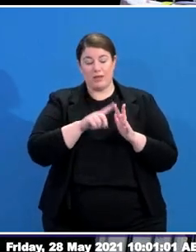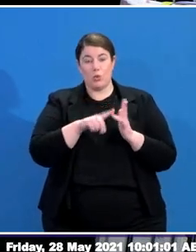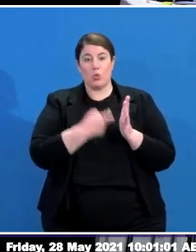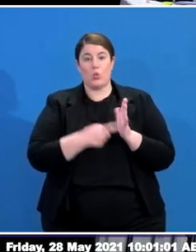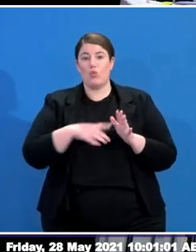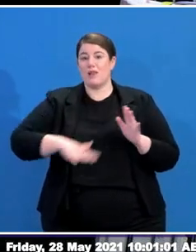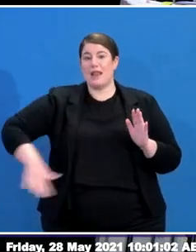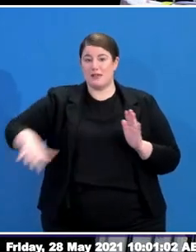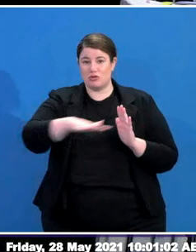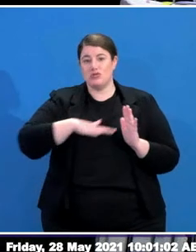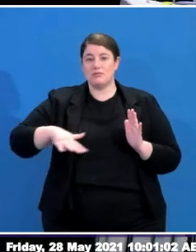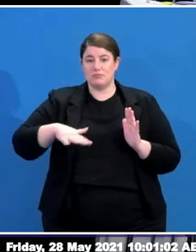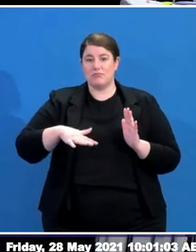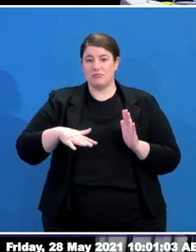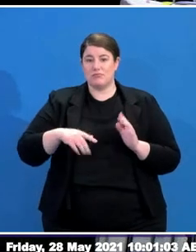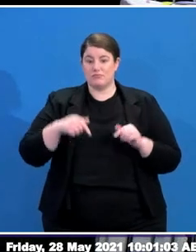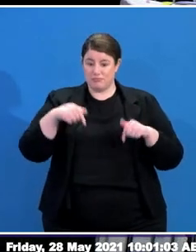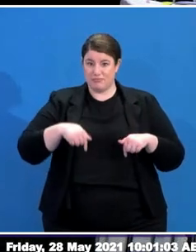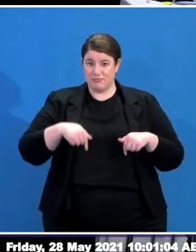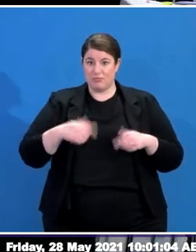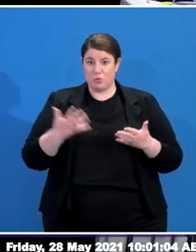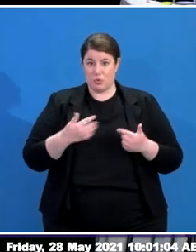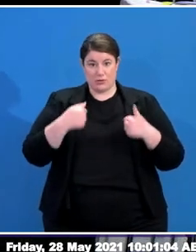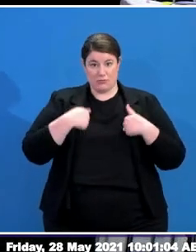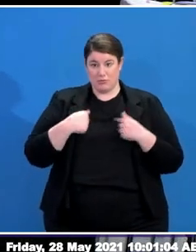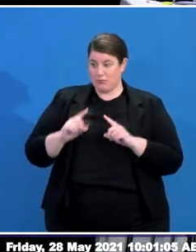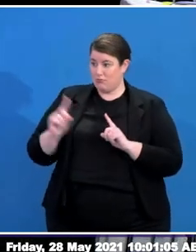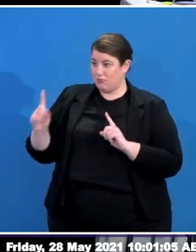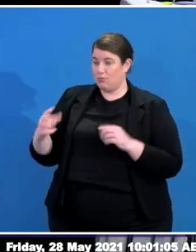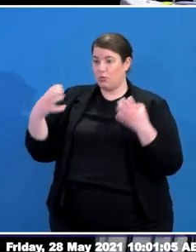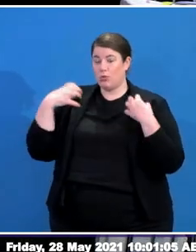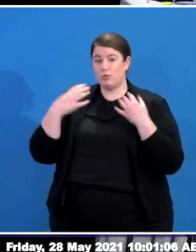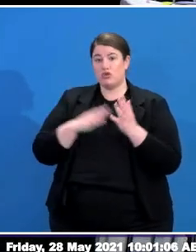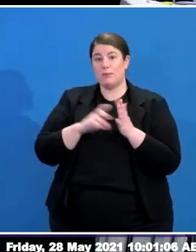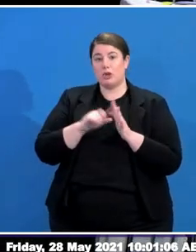custodians of the land upon which Commissioner McEwin and I are presently